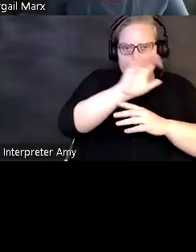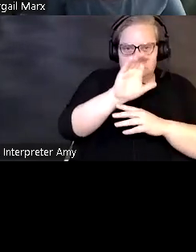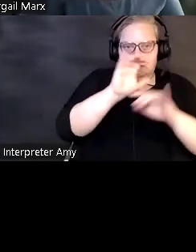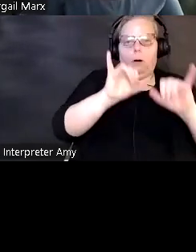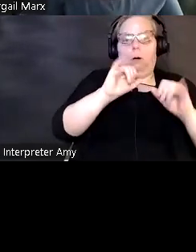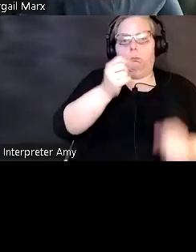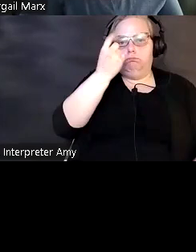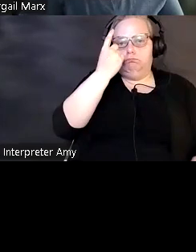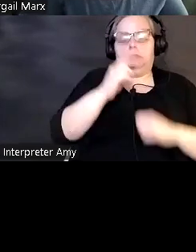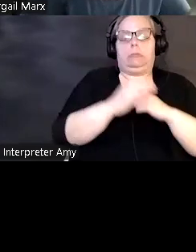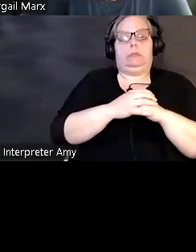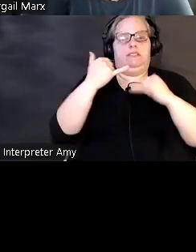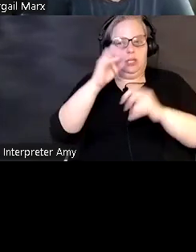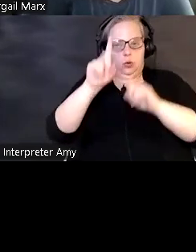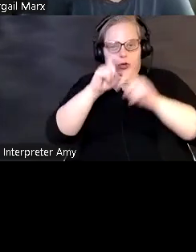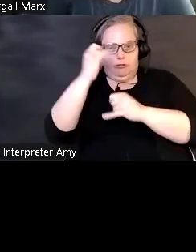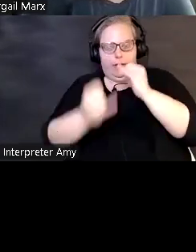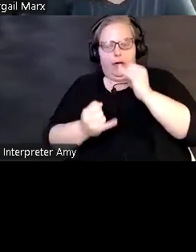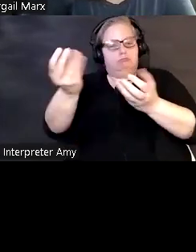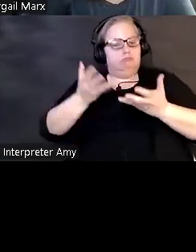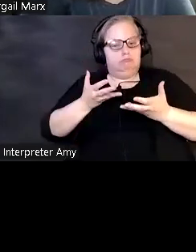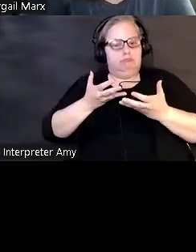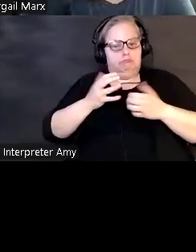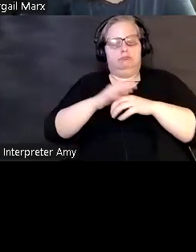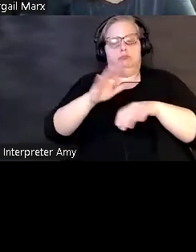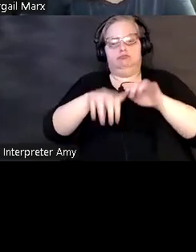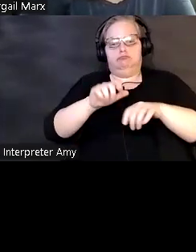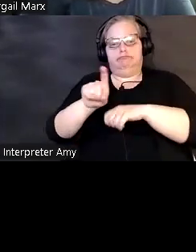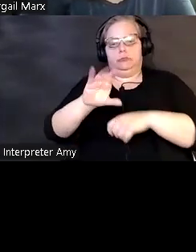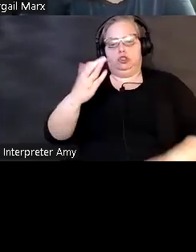again to throw some of those in the chat. I do want to ask Abby, because I think